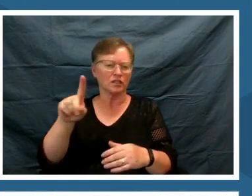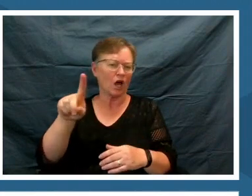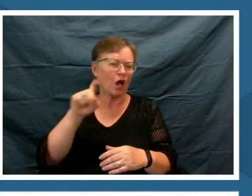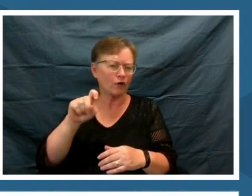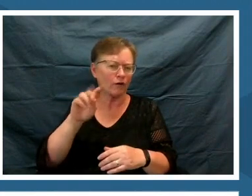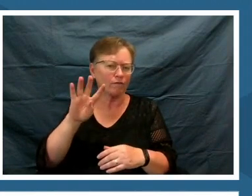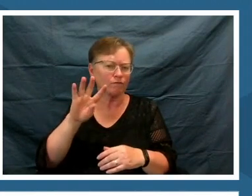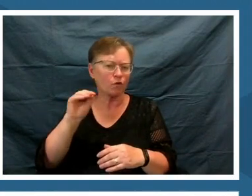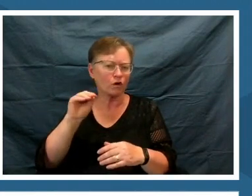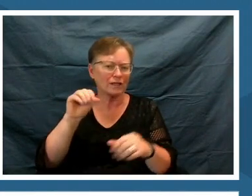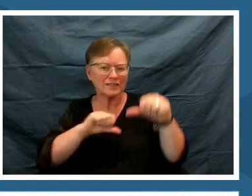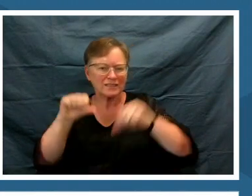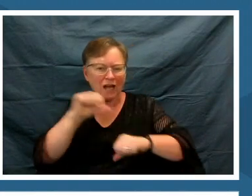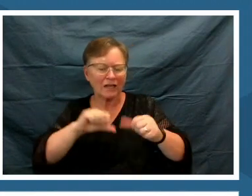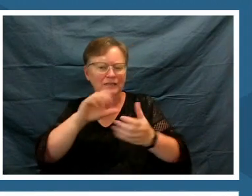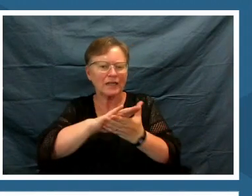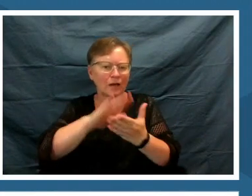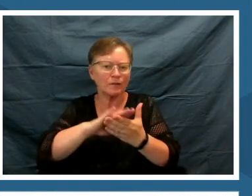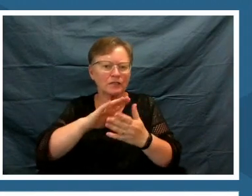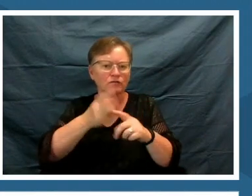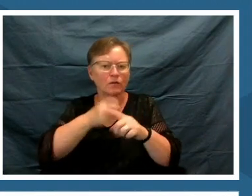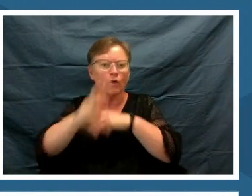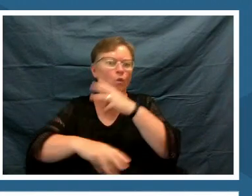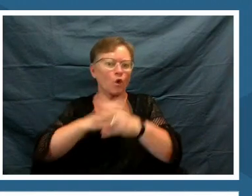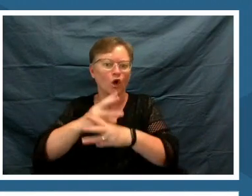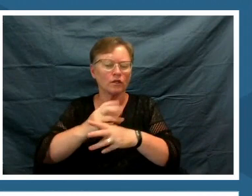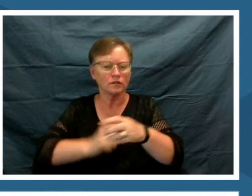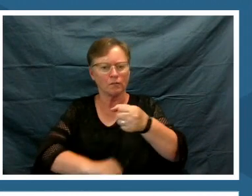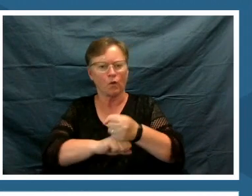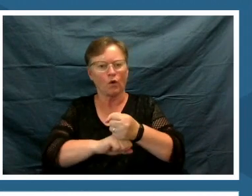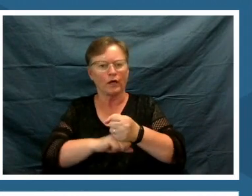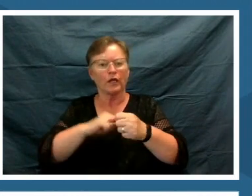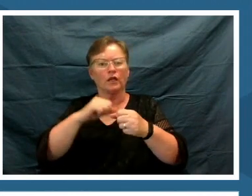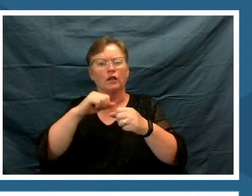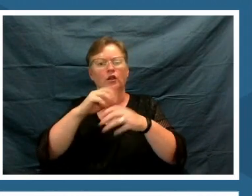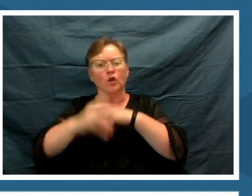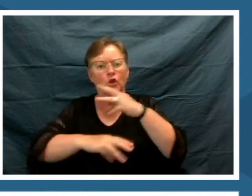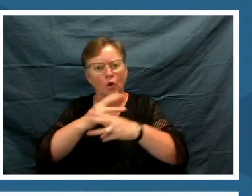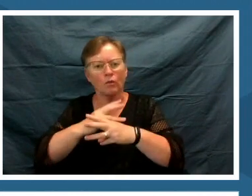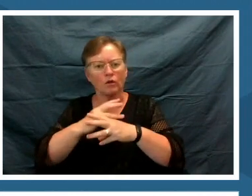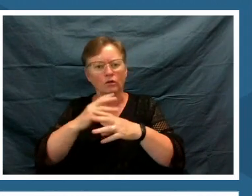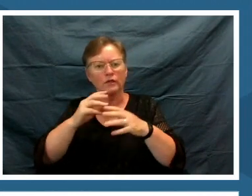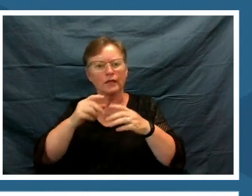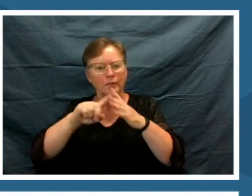the world supporting global implementation